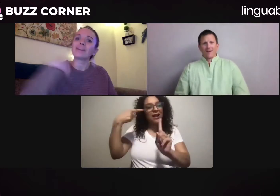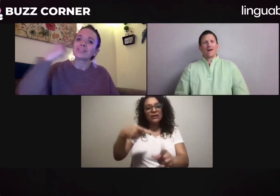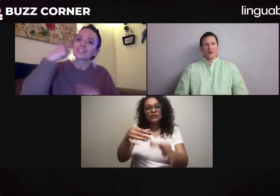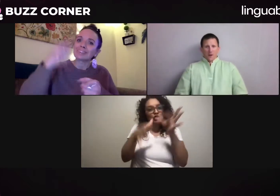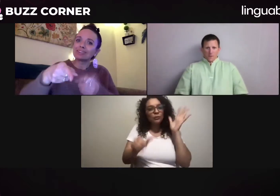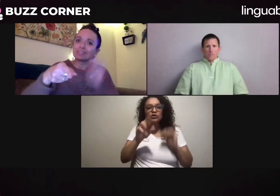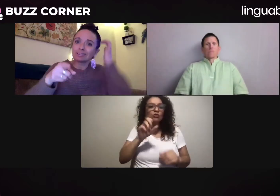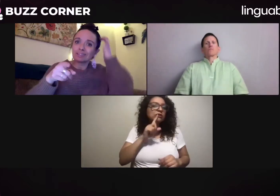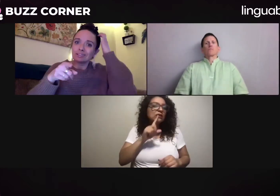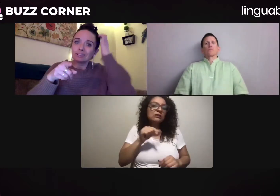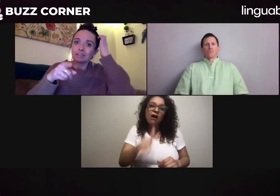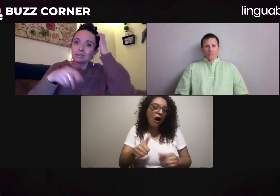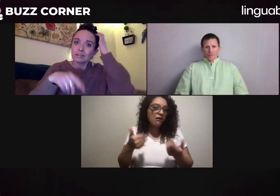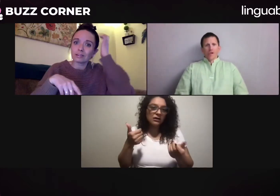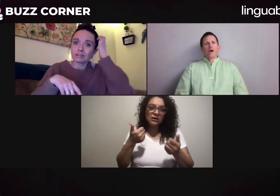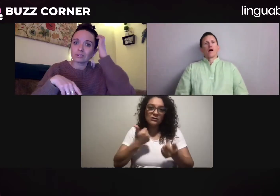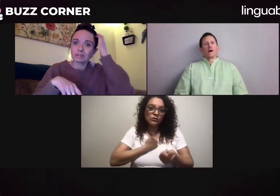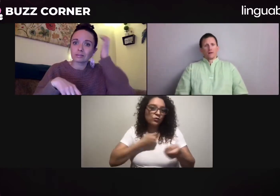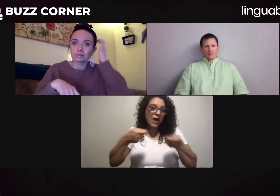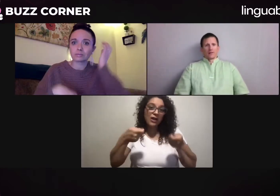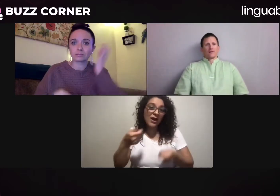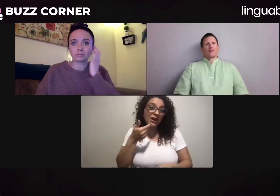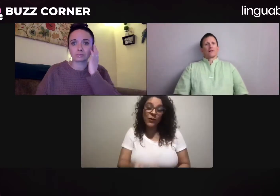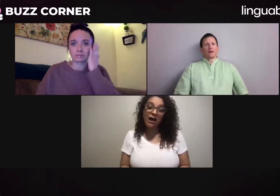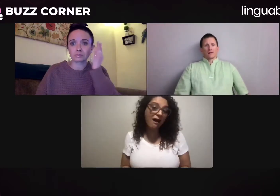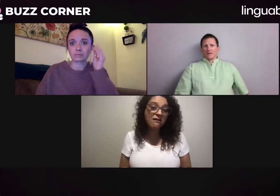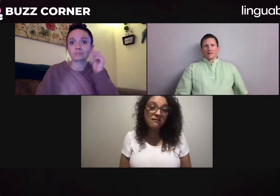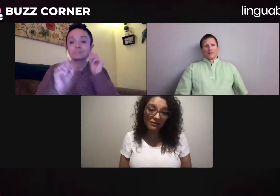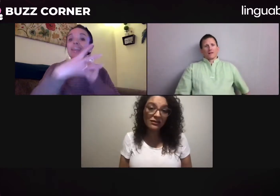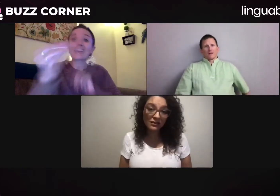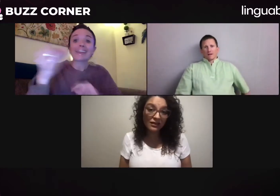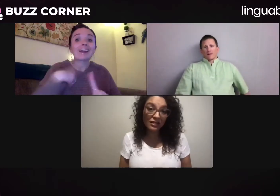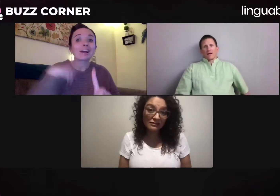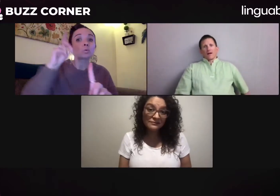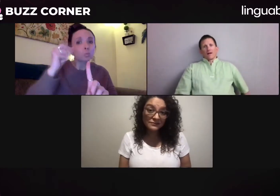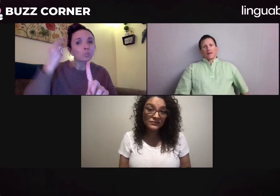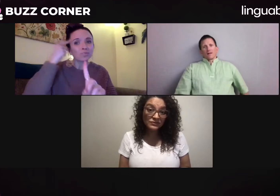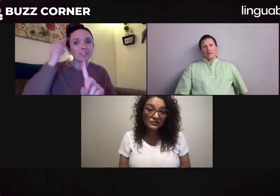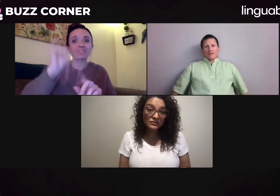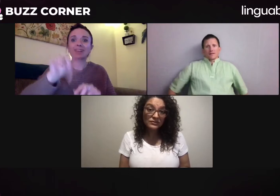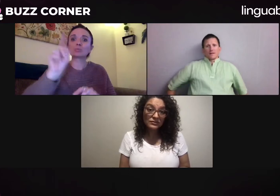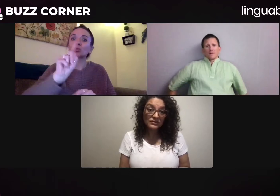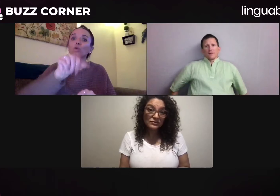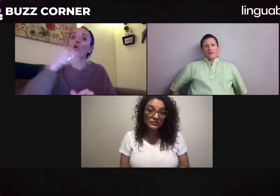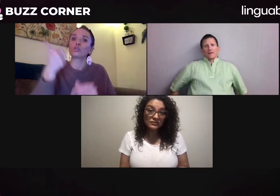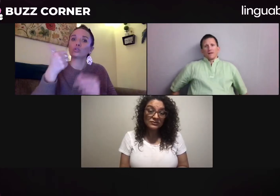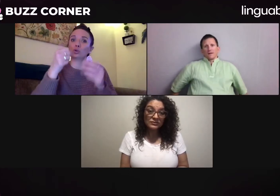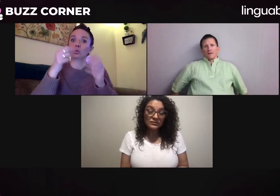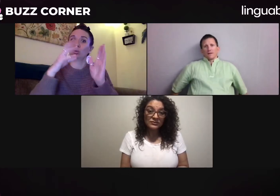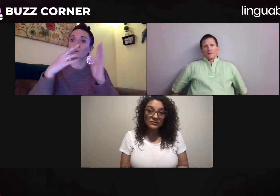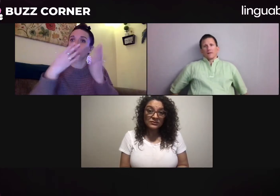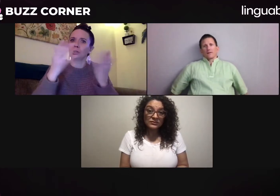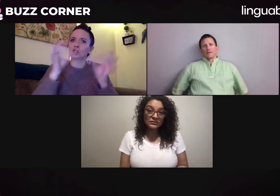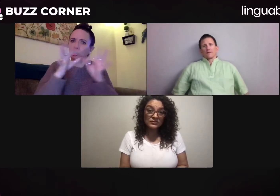in where that event planner may coordinate to have that interpreter. Right. They're not going to be part of that circle of information. Yes.